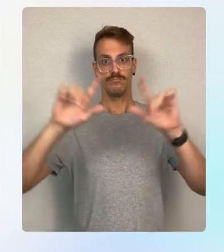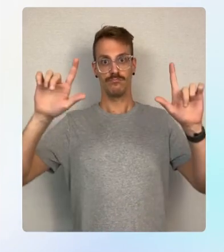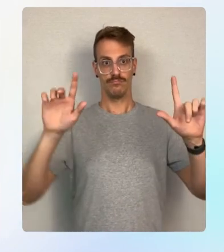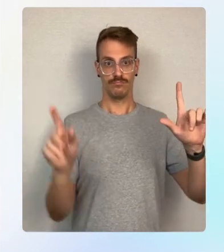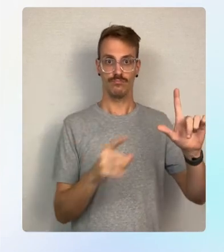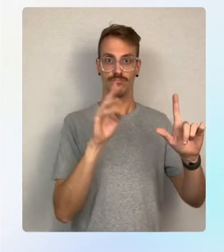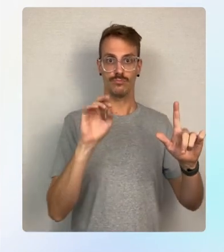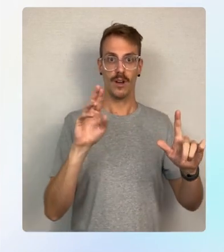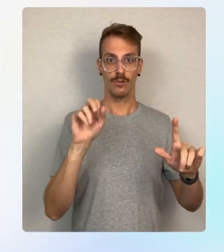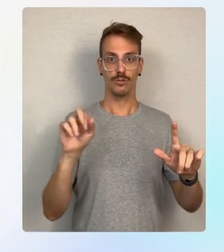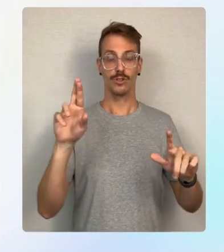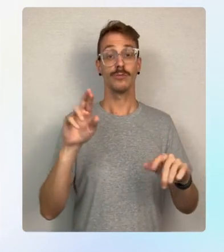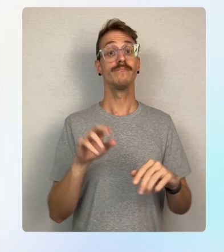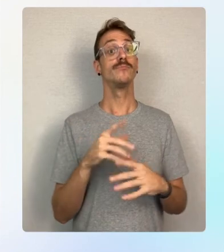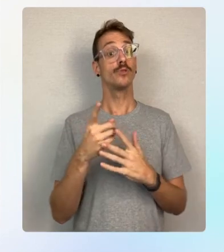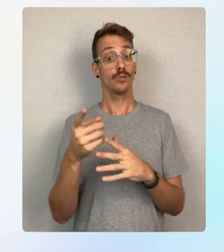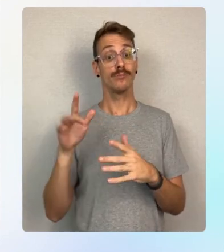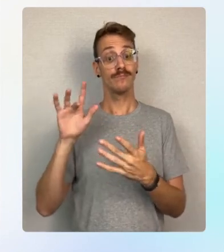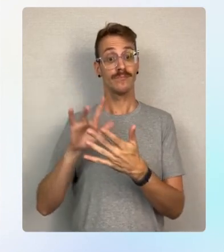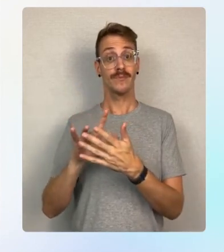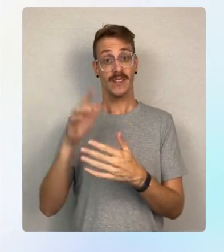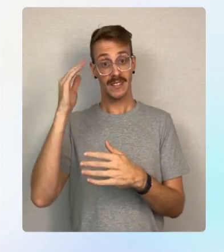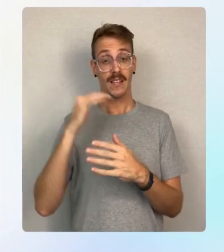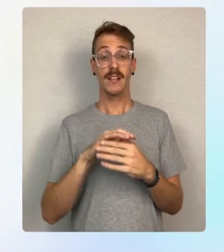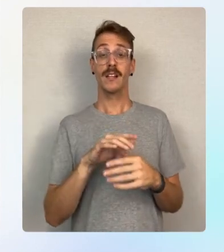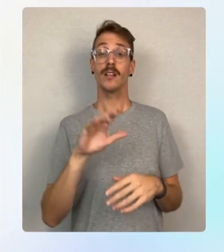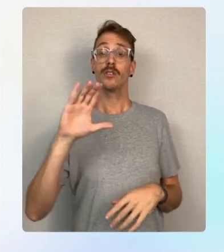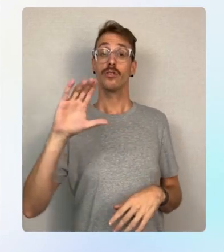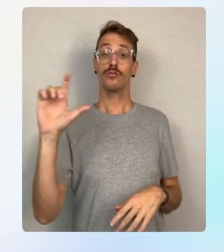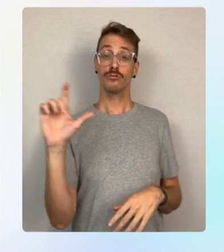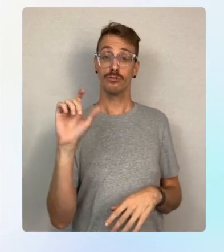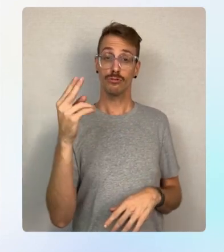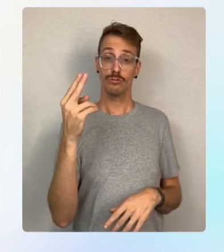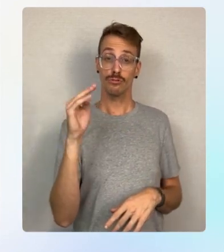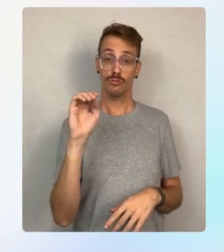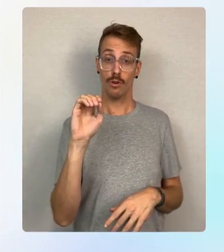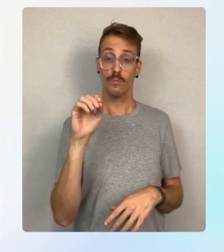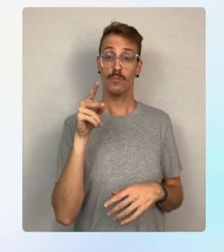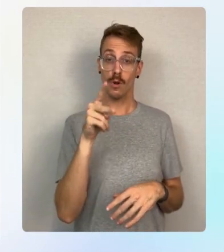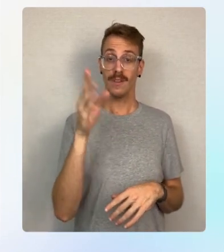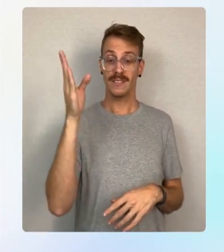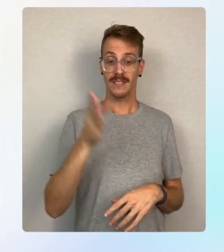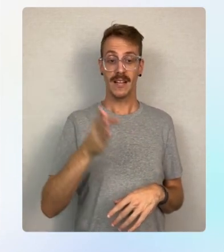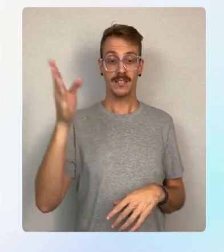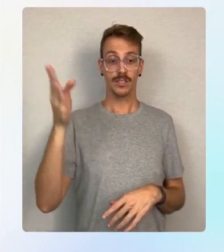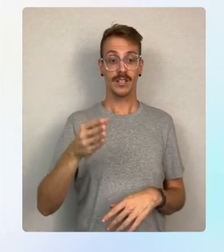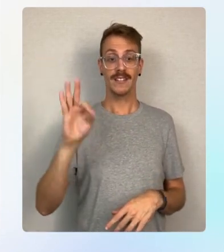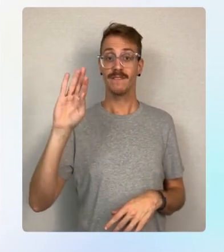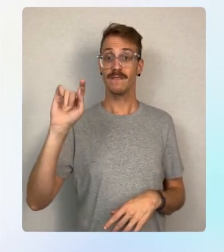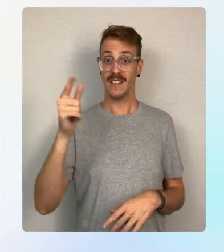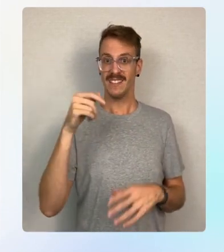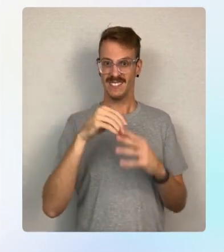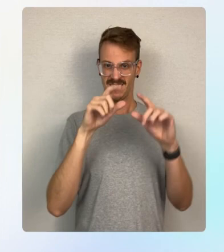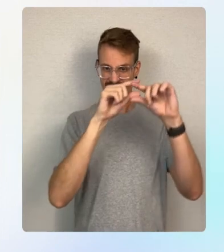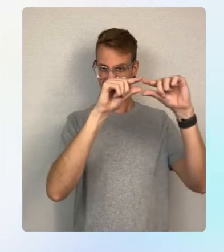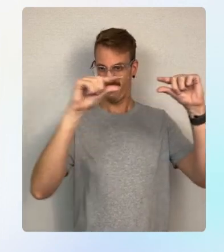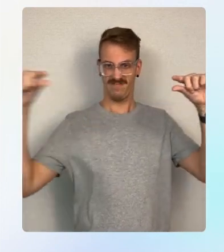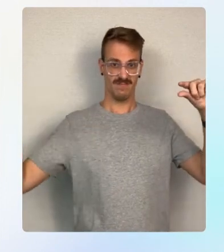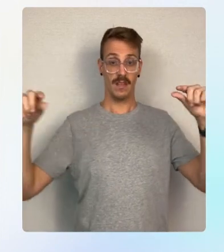Put on your headset and enter chrome://flags in the Meta Quest browser's address bar,